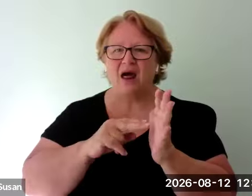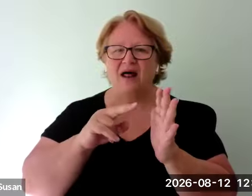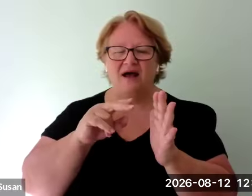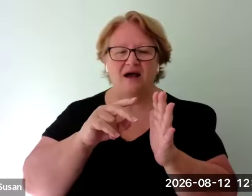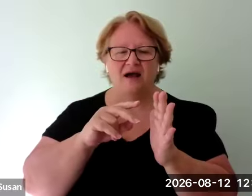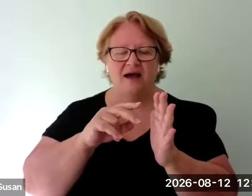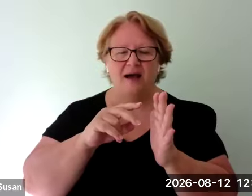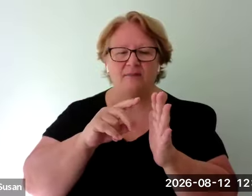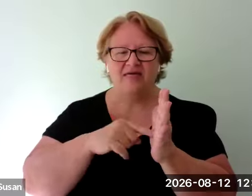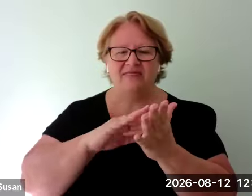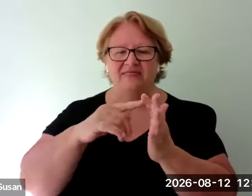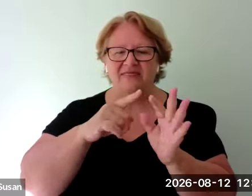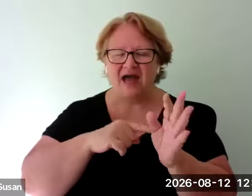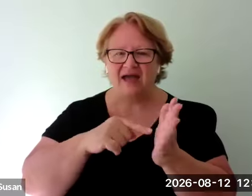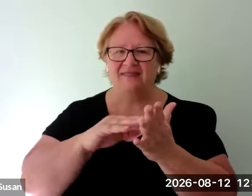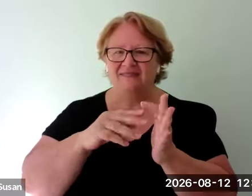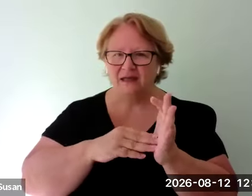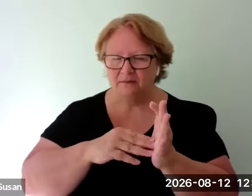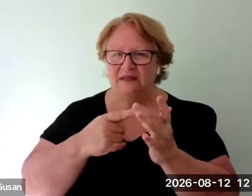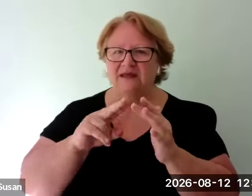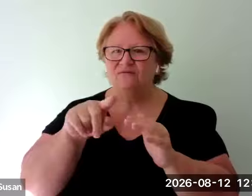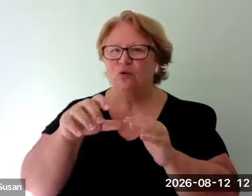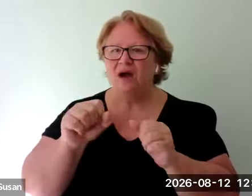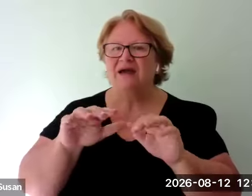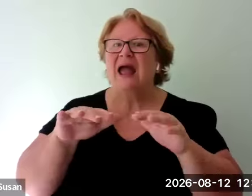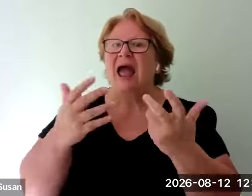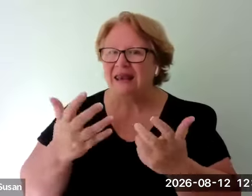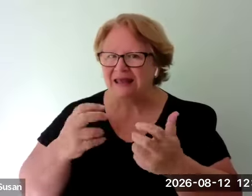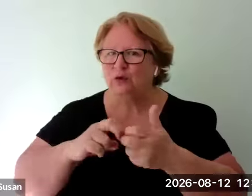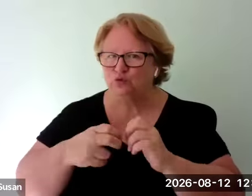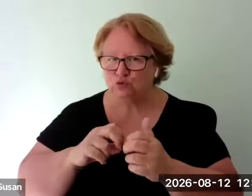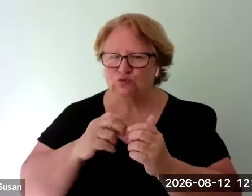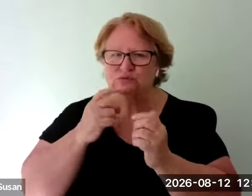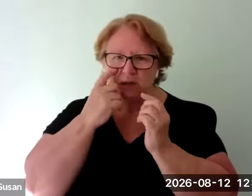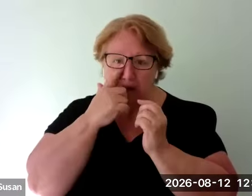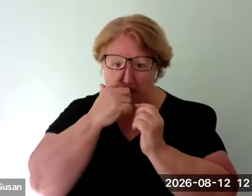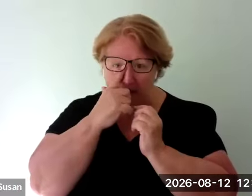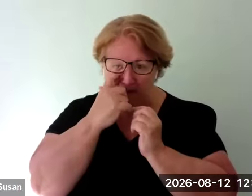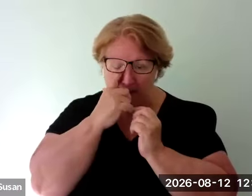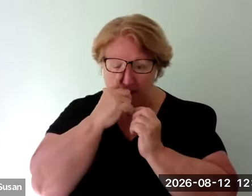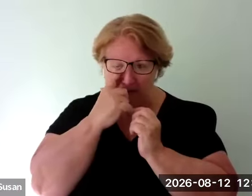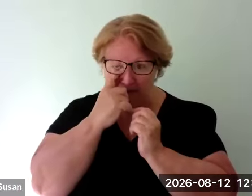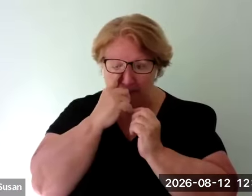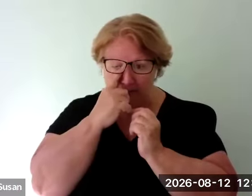assistance please message Jess in the chat. Jess uses they/ them pronouns so Jess Rosenthal, please, if you're